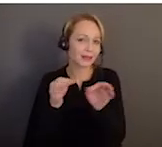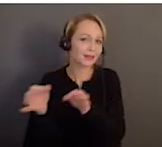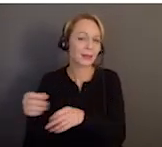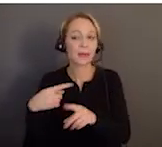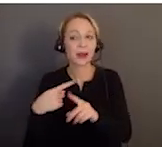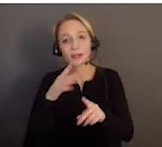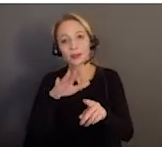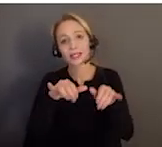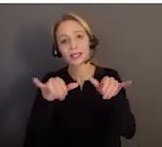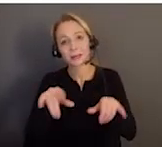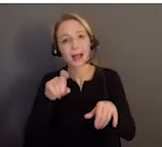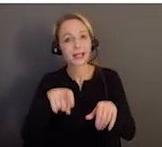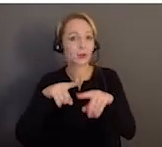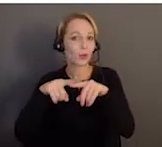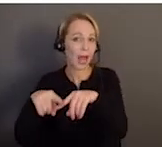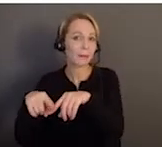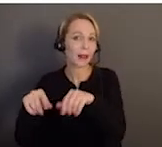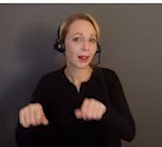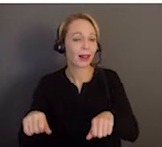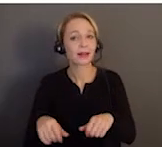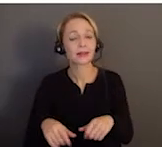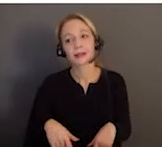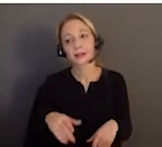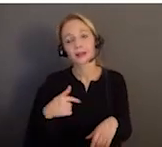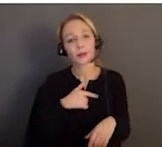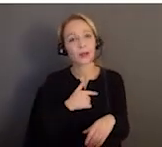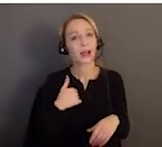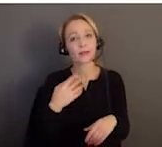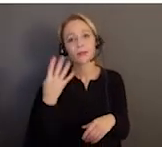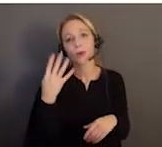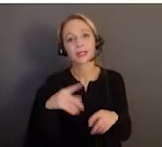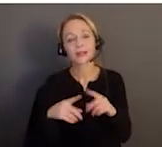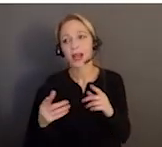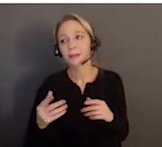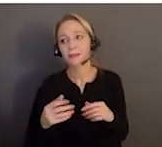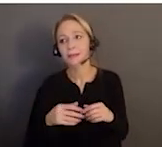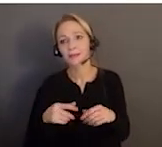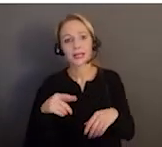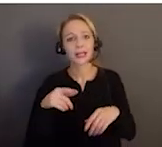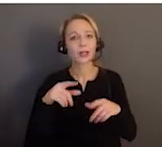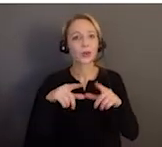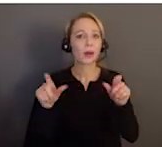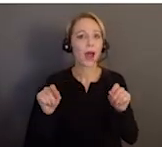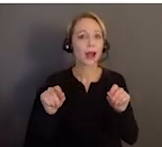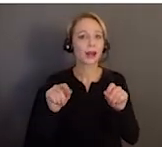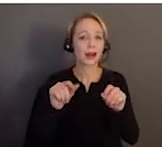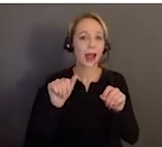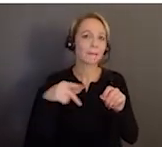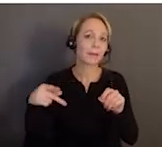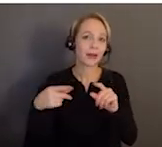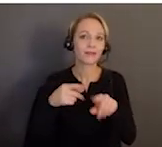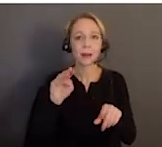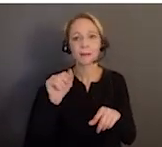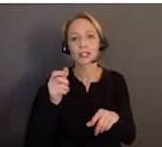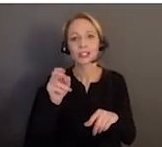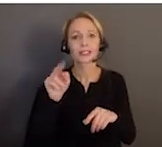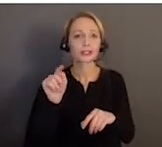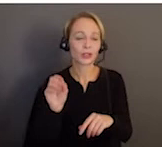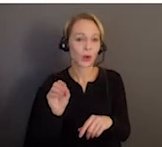WE HAVE LIKE I SAID FOUR DIFFERENT COUPON APP